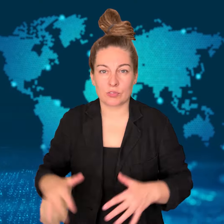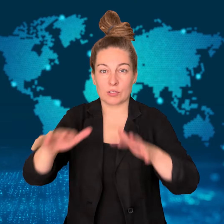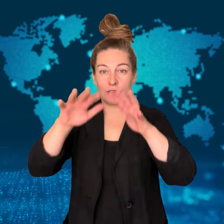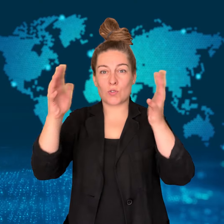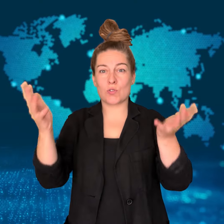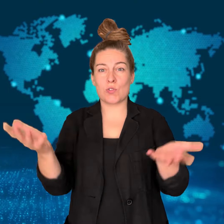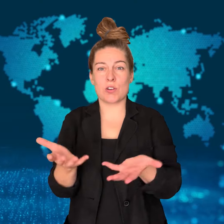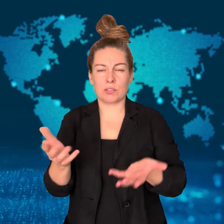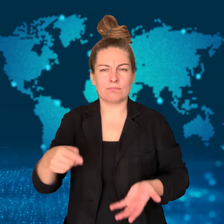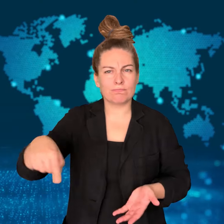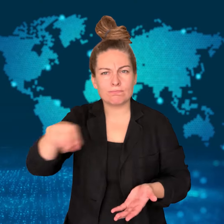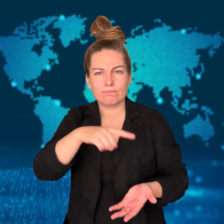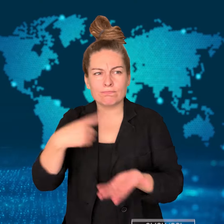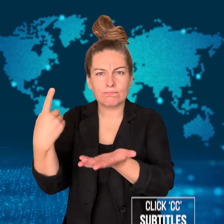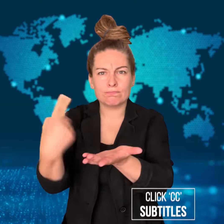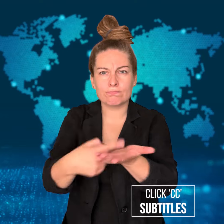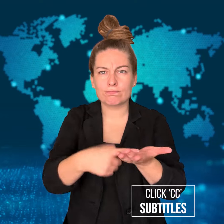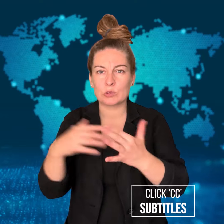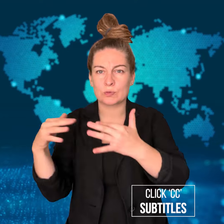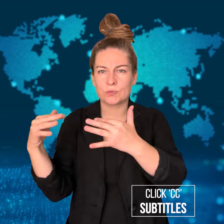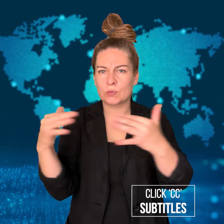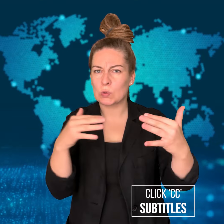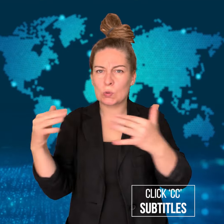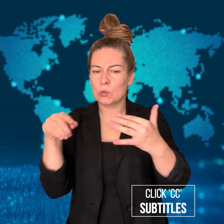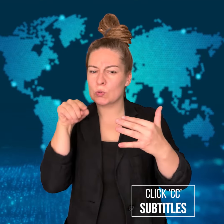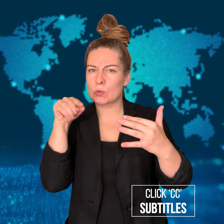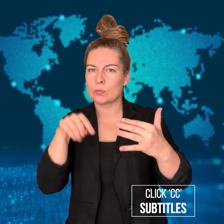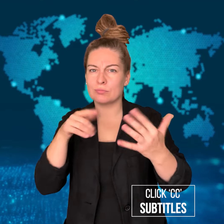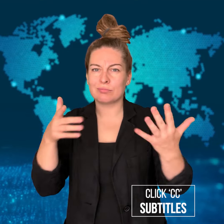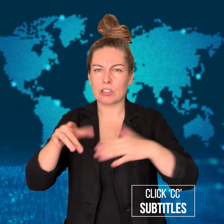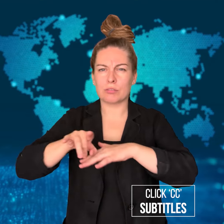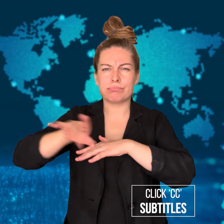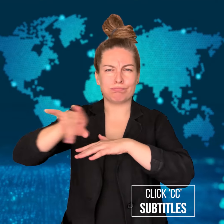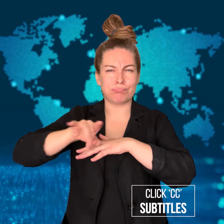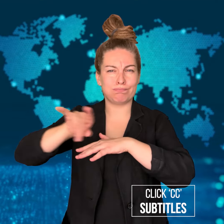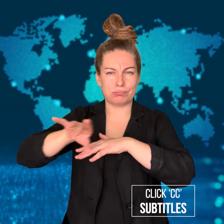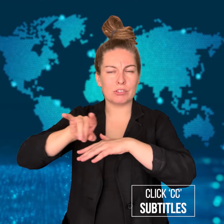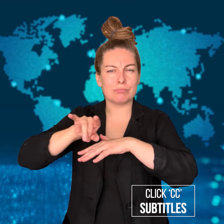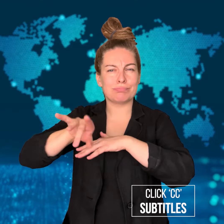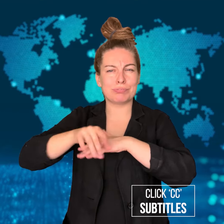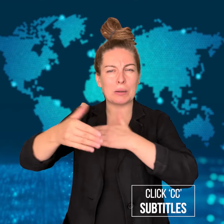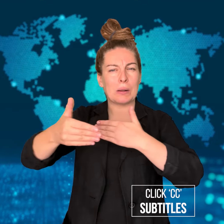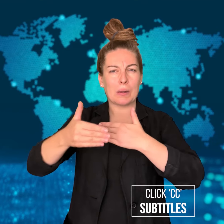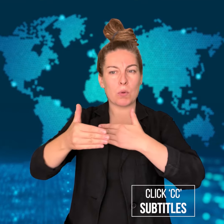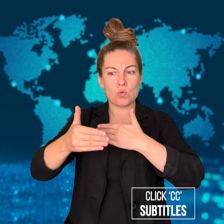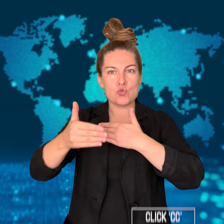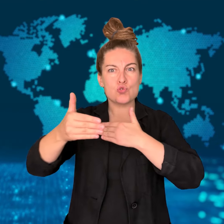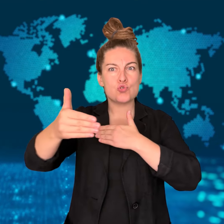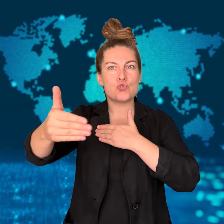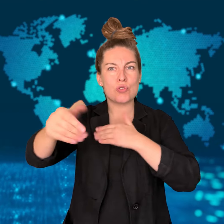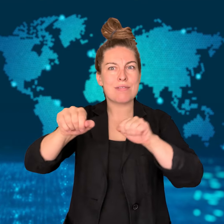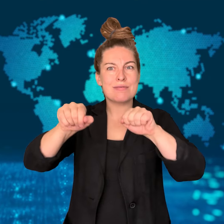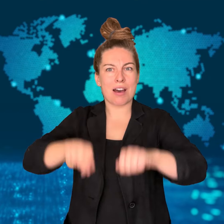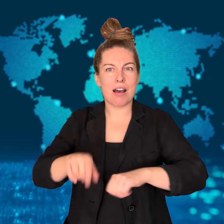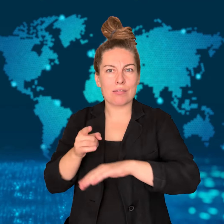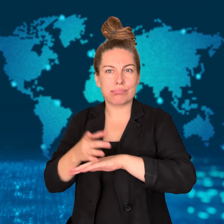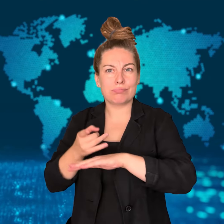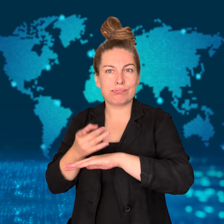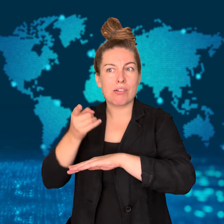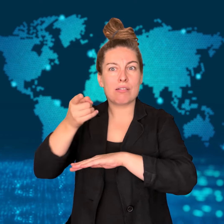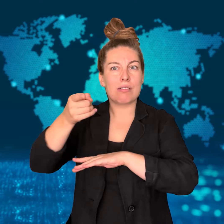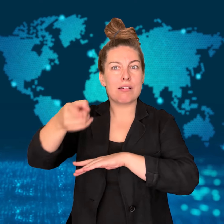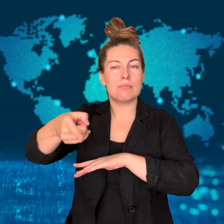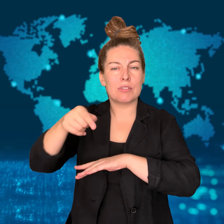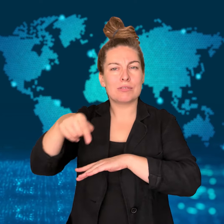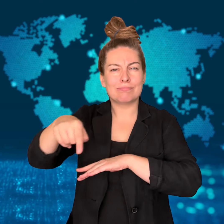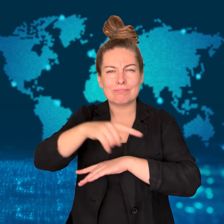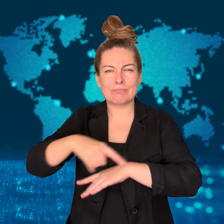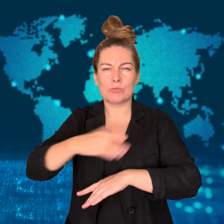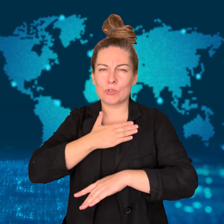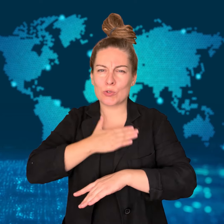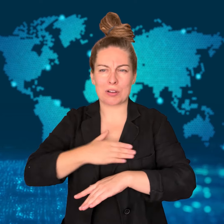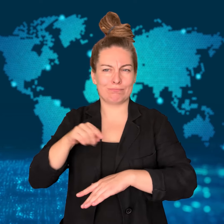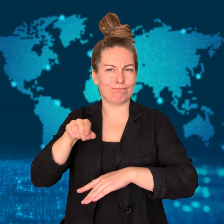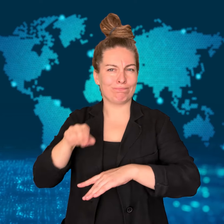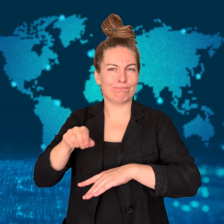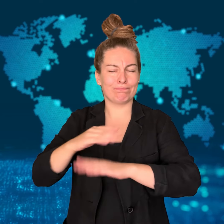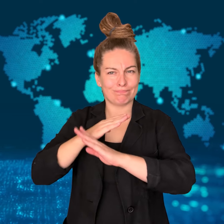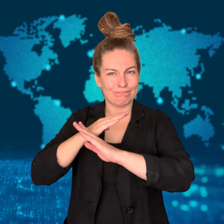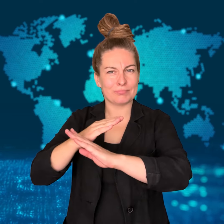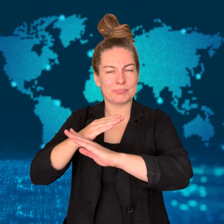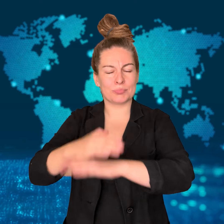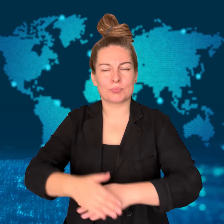Long-range missile restrictions